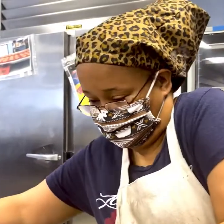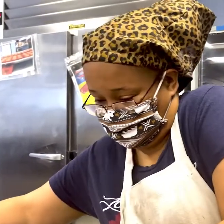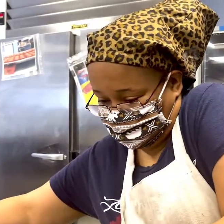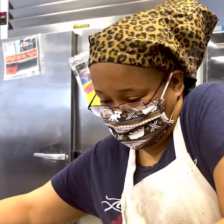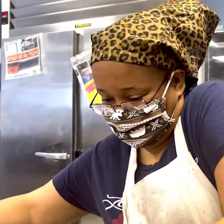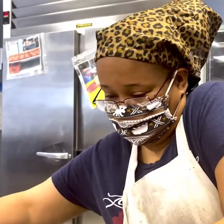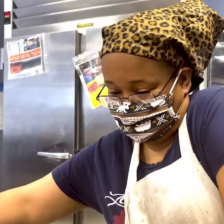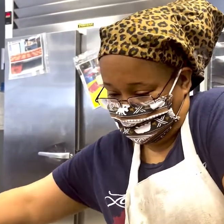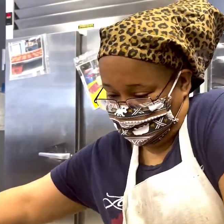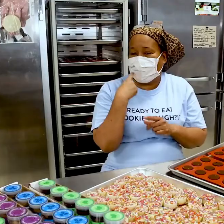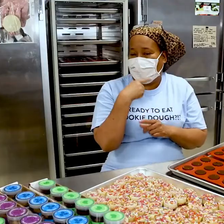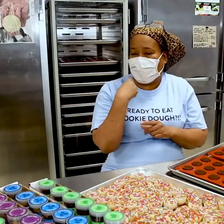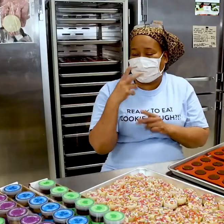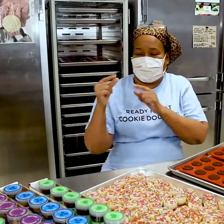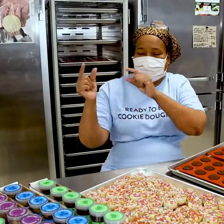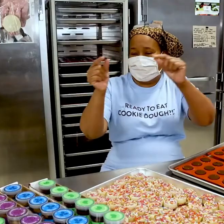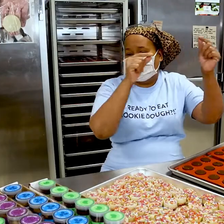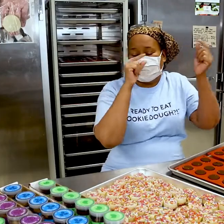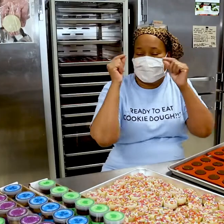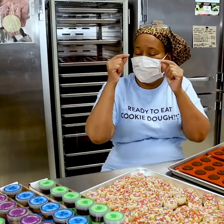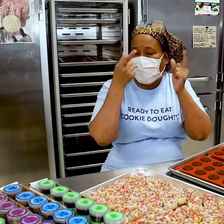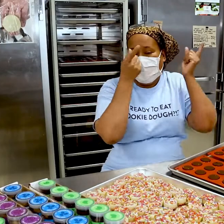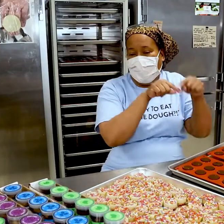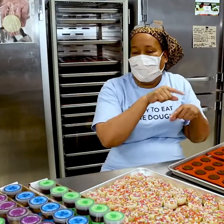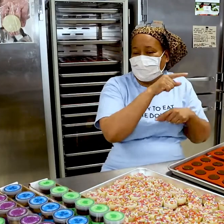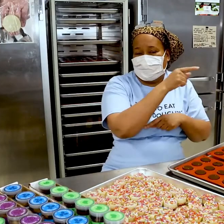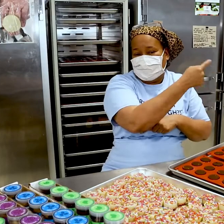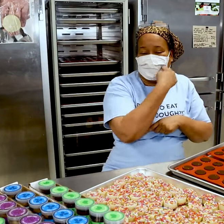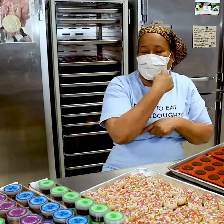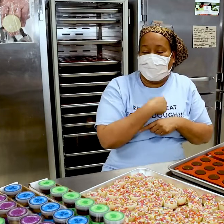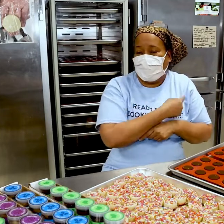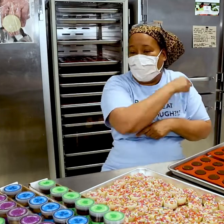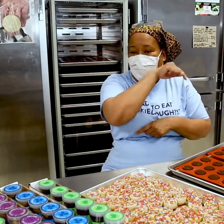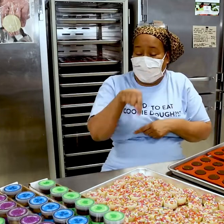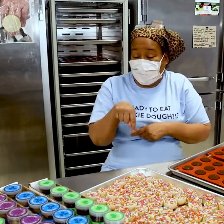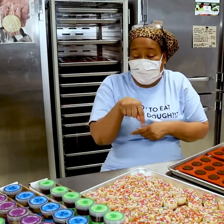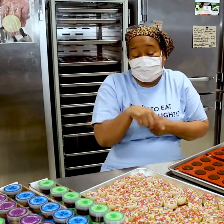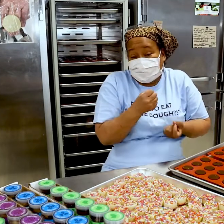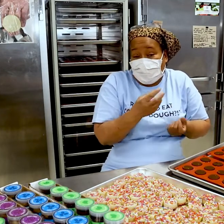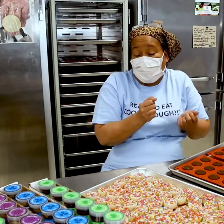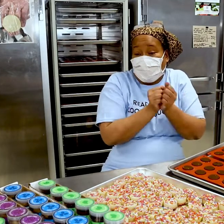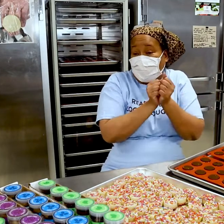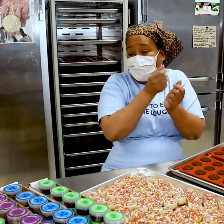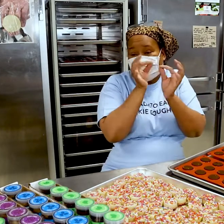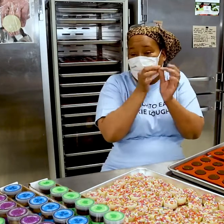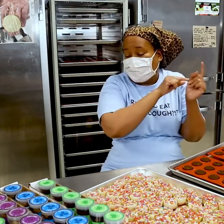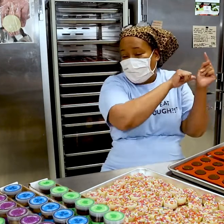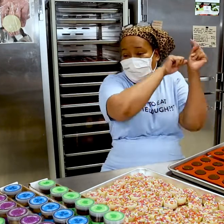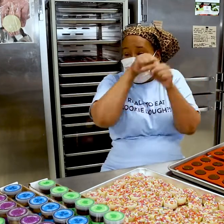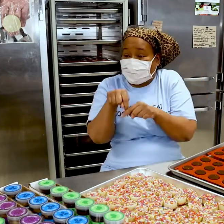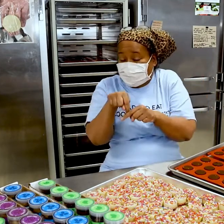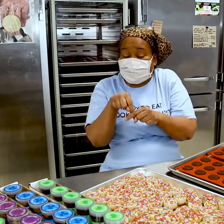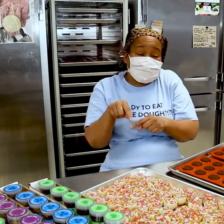My counselor lucy, I guess heard about this place by word of mouth and we came for a tour